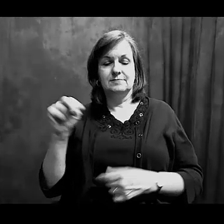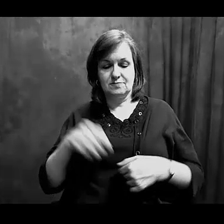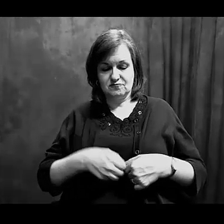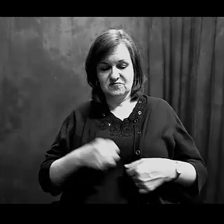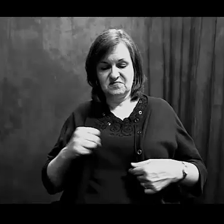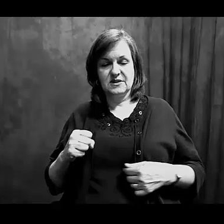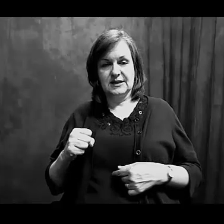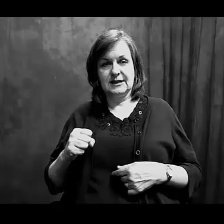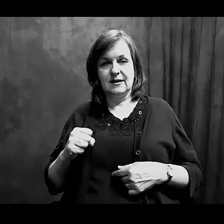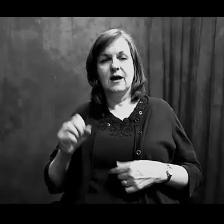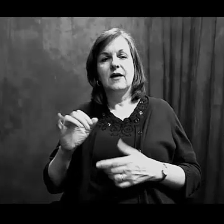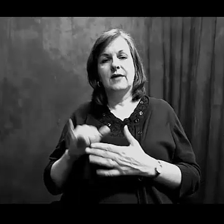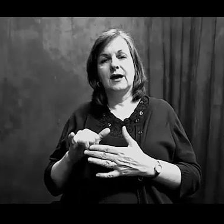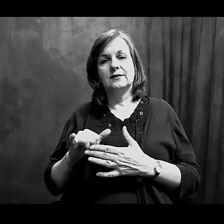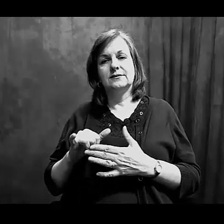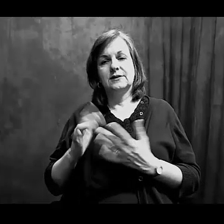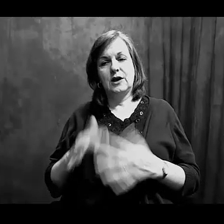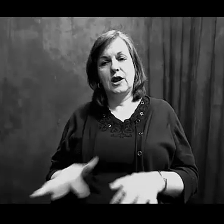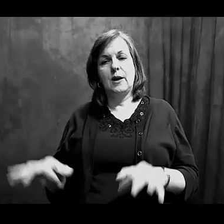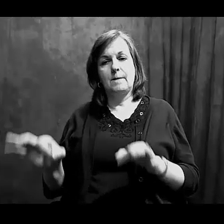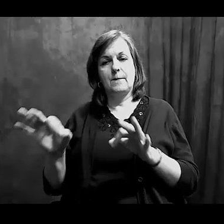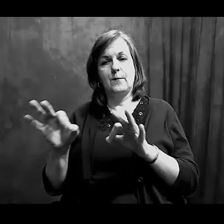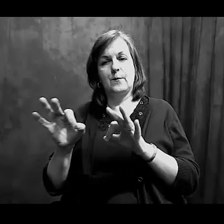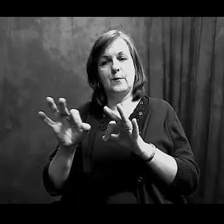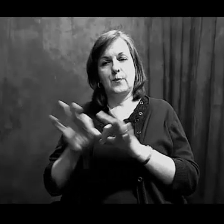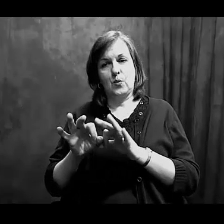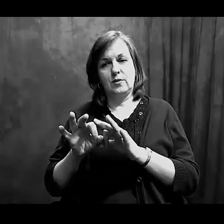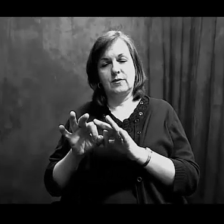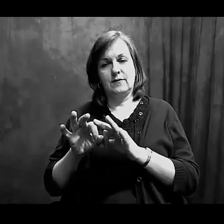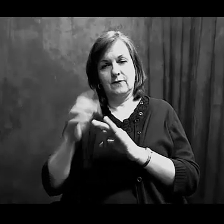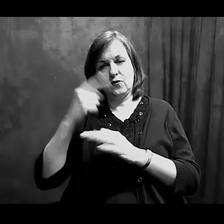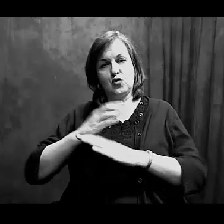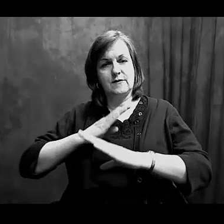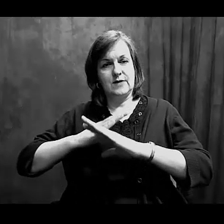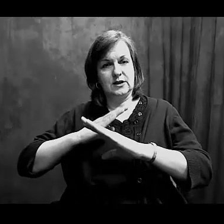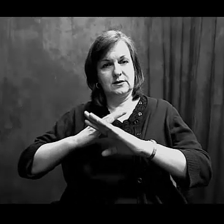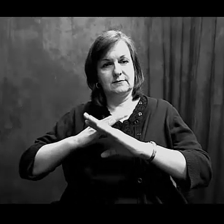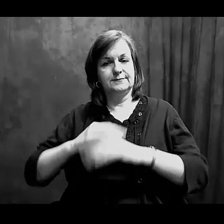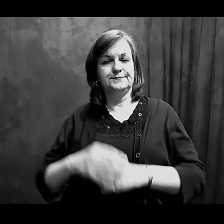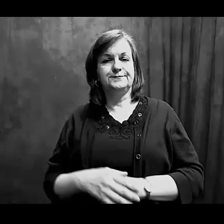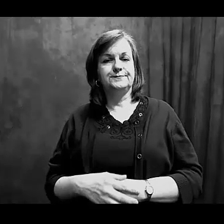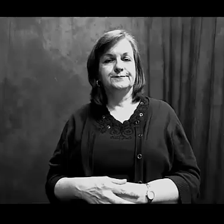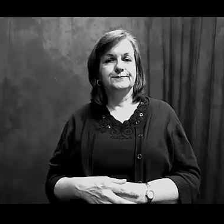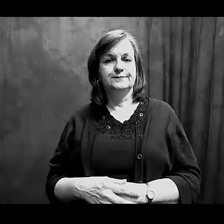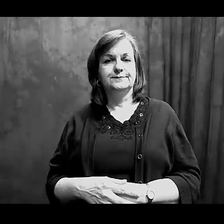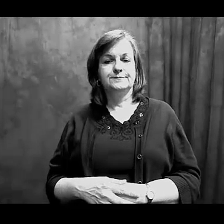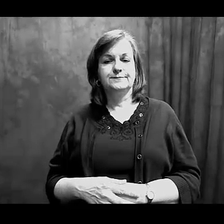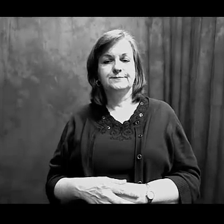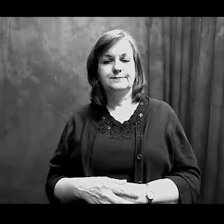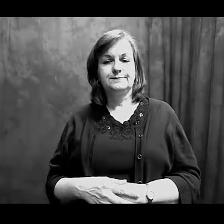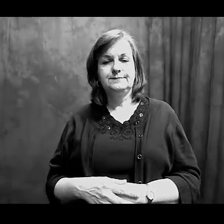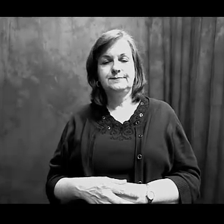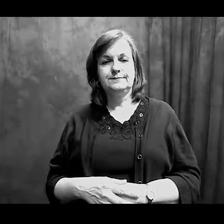as being very important in these defense mechanisms